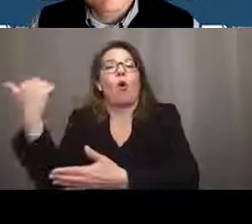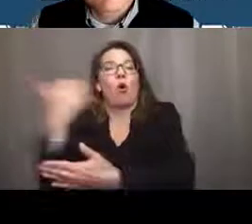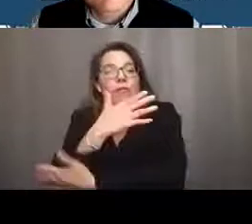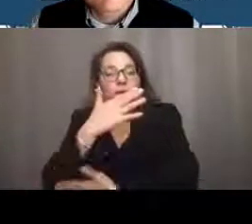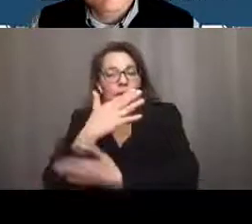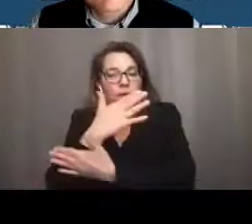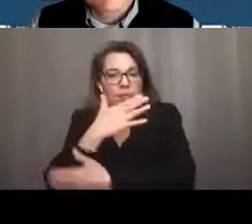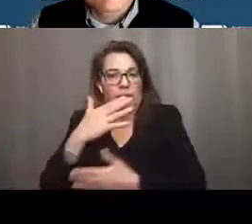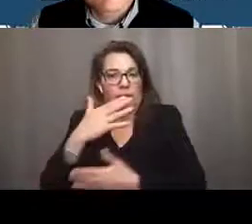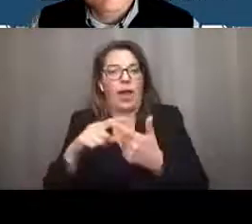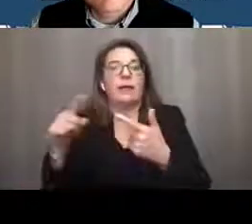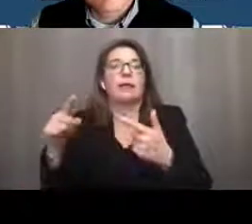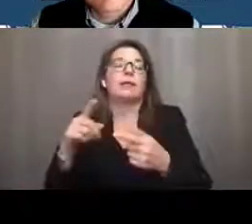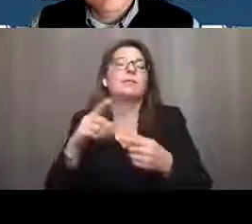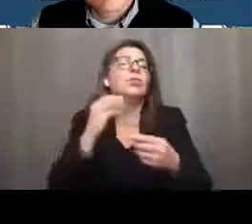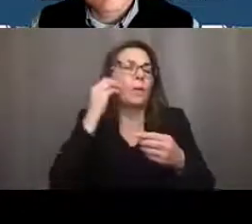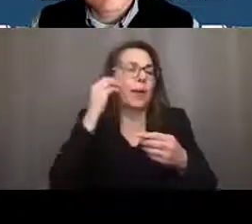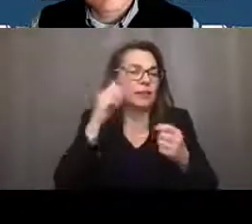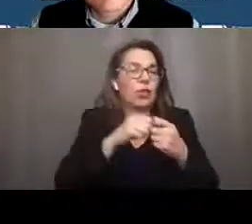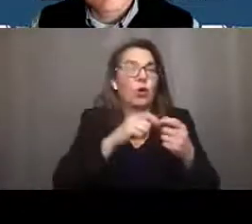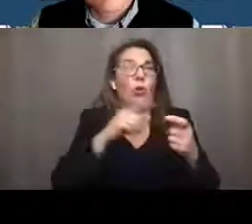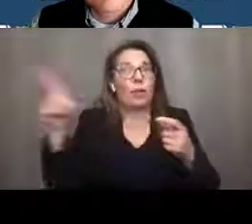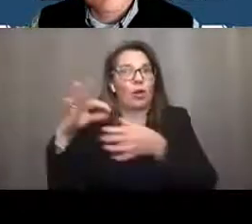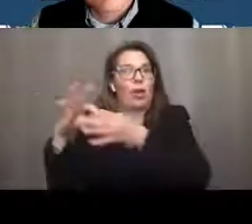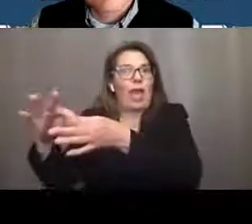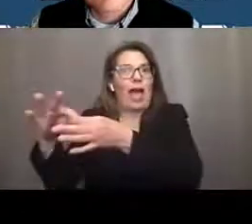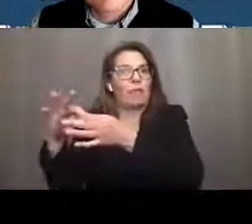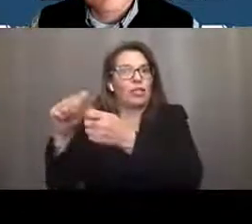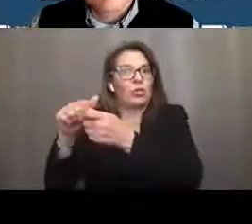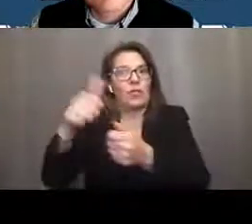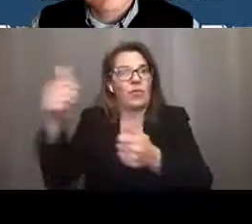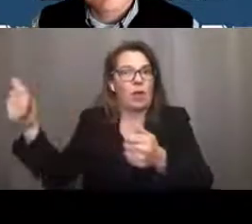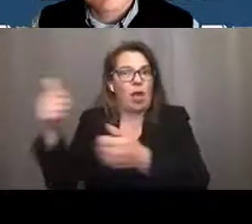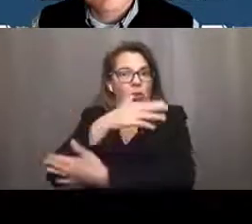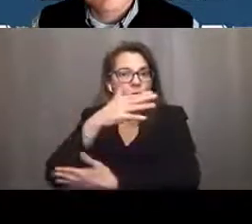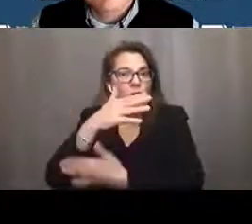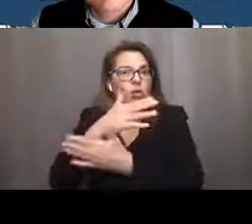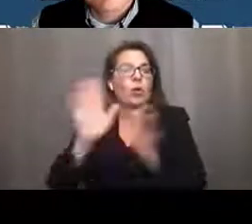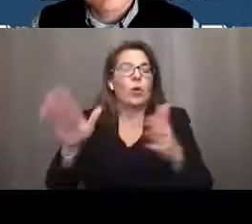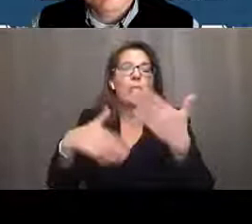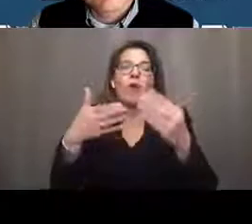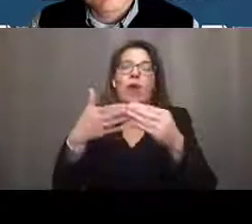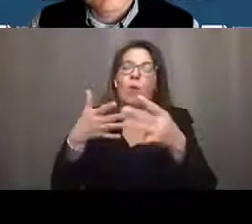applicants with foreign collaborations. We provide a little bit more guidance on some costs